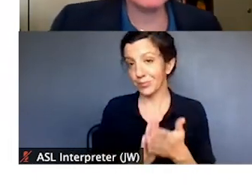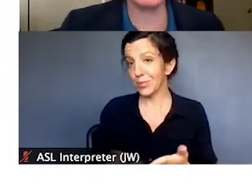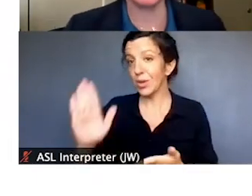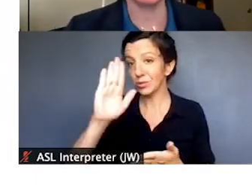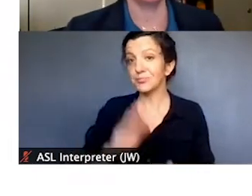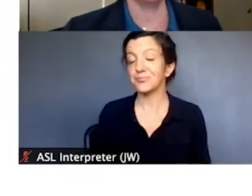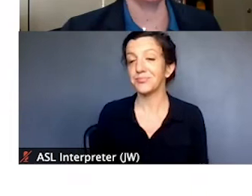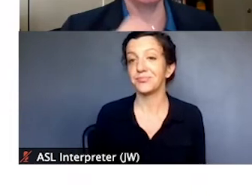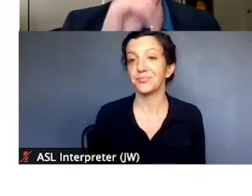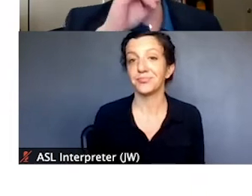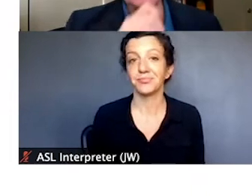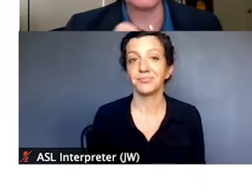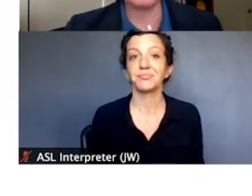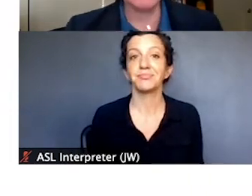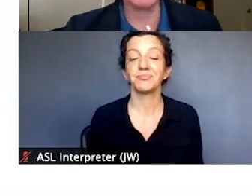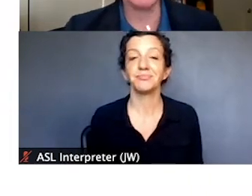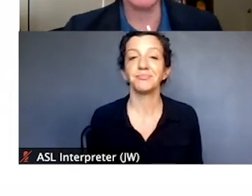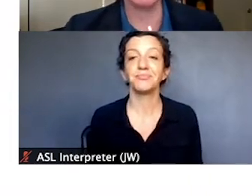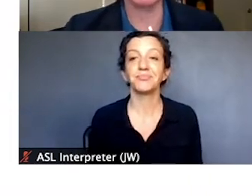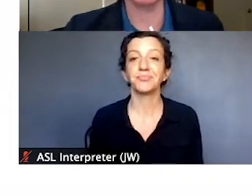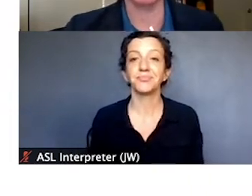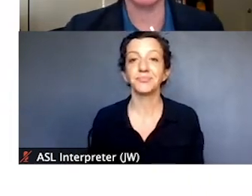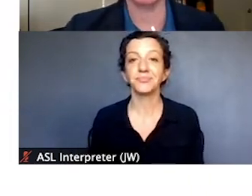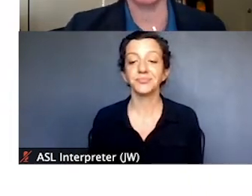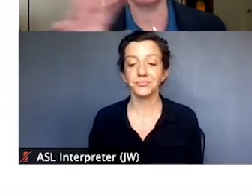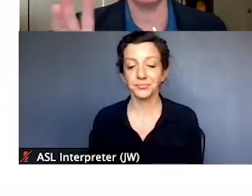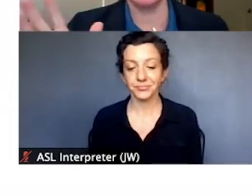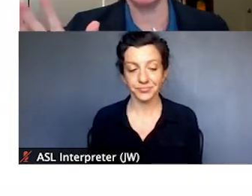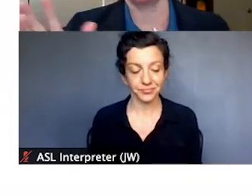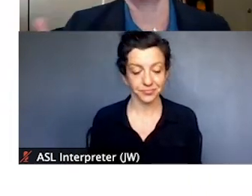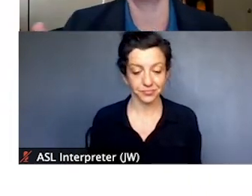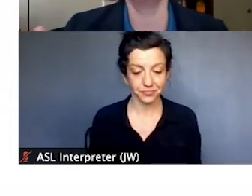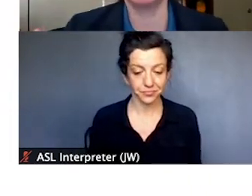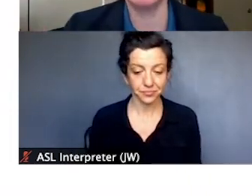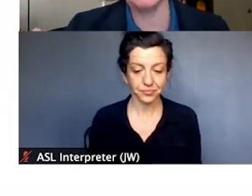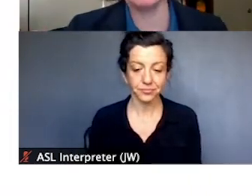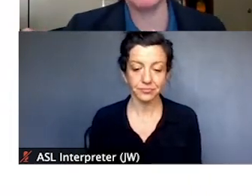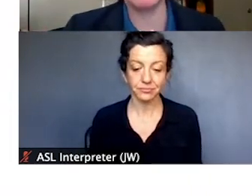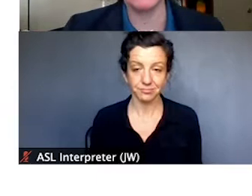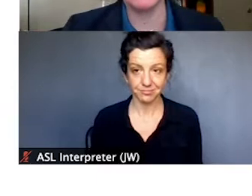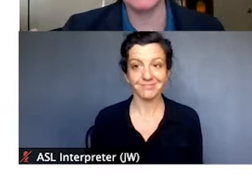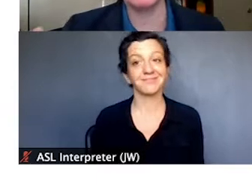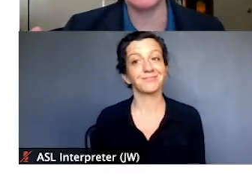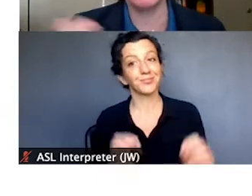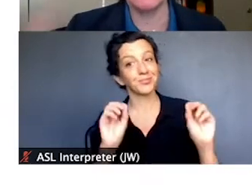Okay. So this measure is essentially if -- probably everyone knows Prop 13, even if you weren't